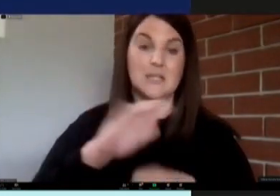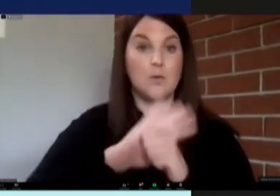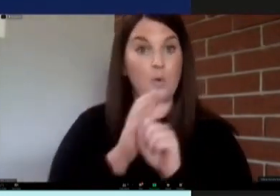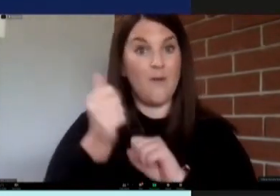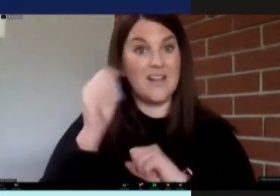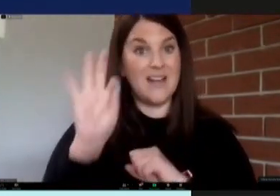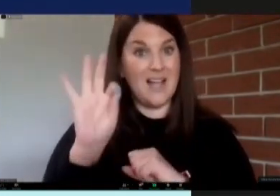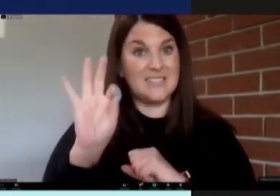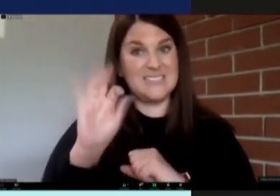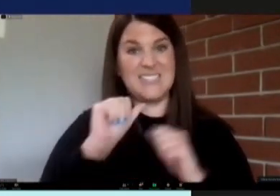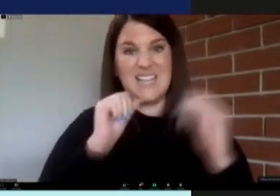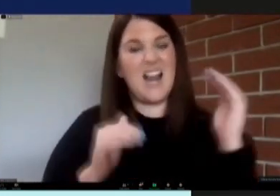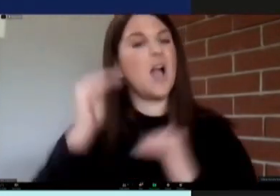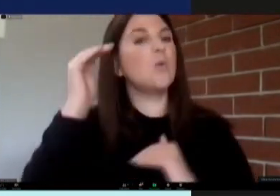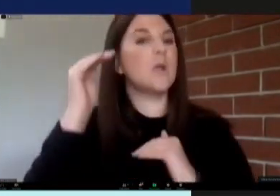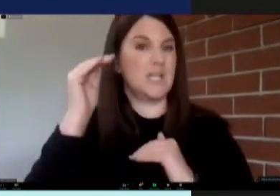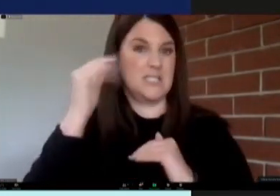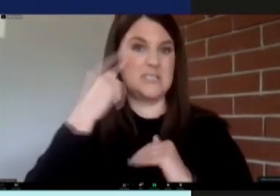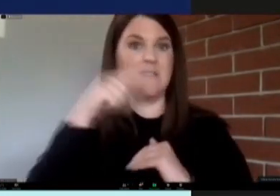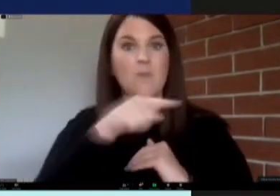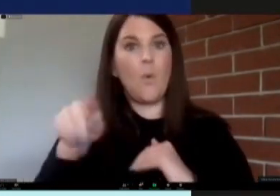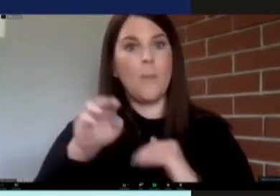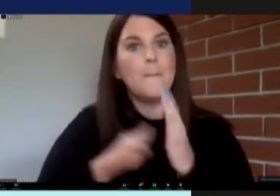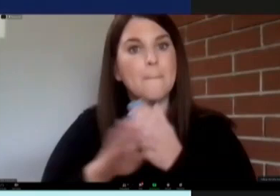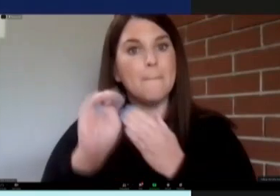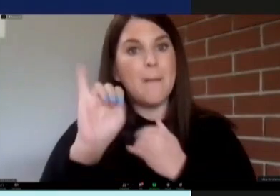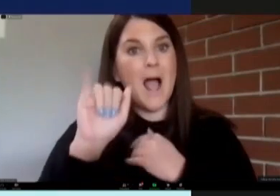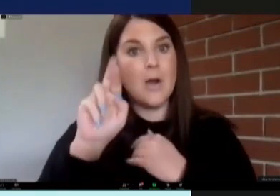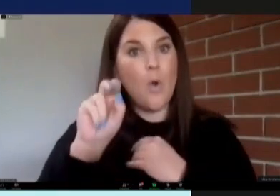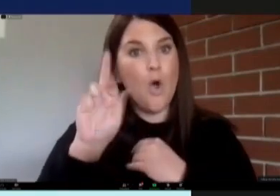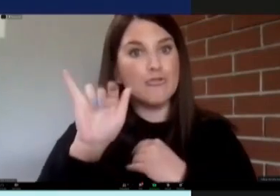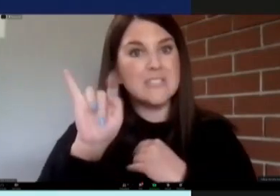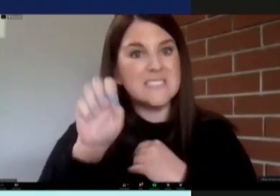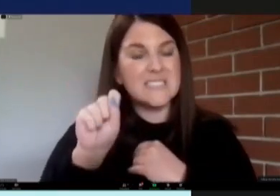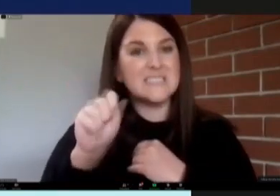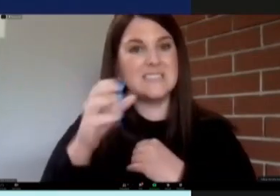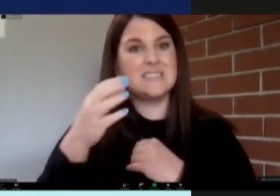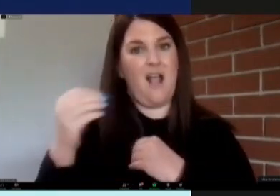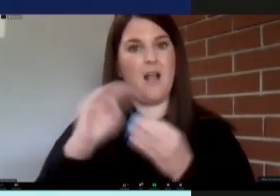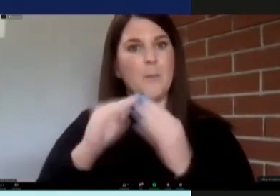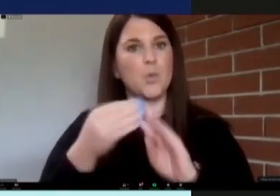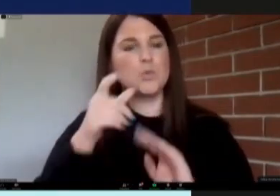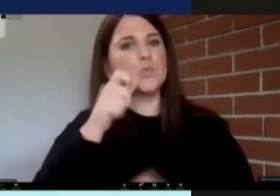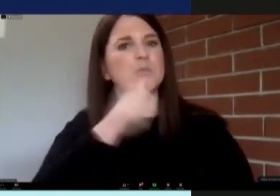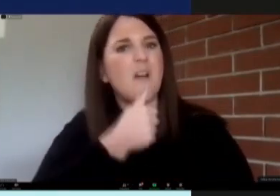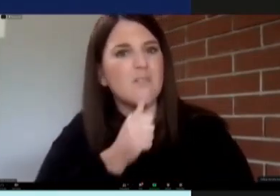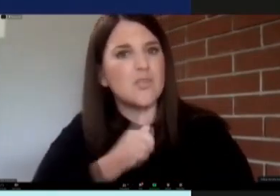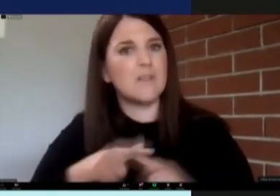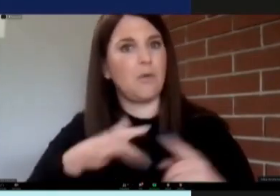by minoritized and marginalized communities also manifest in suffering from grief, stress,